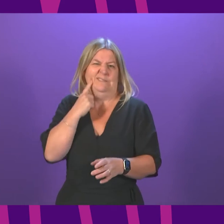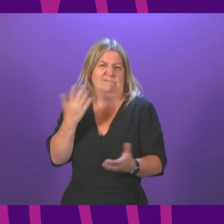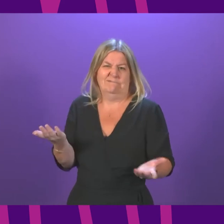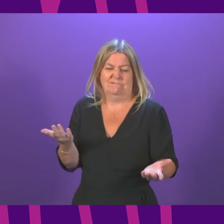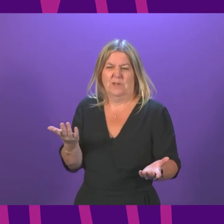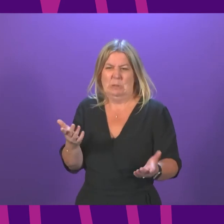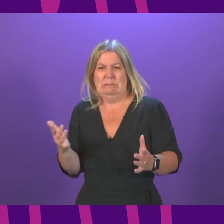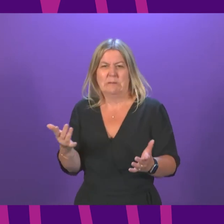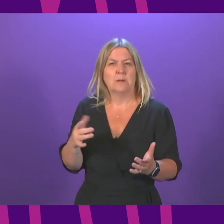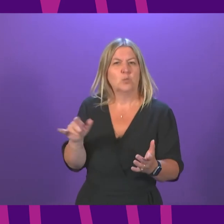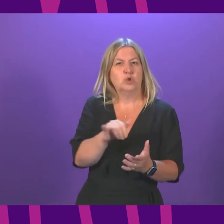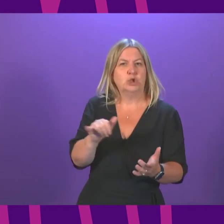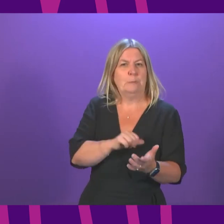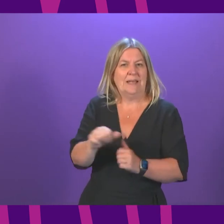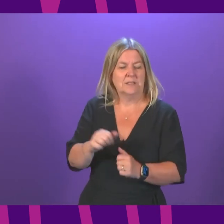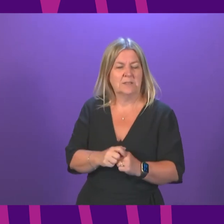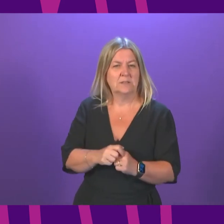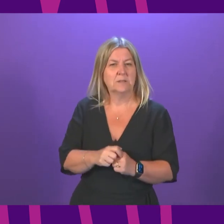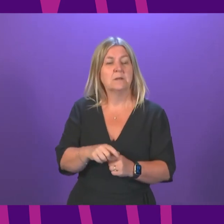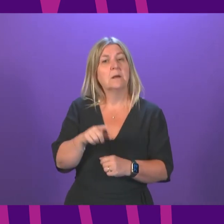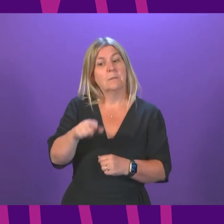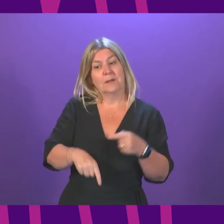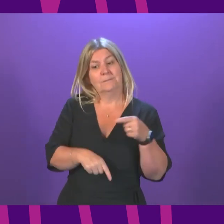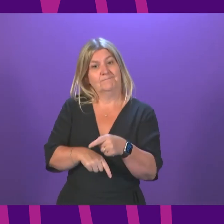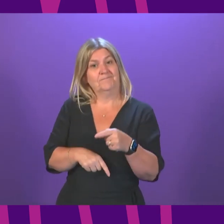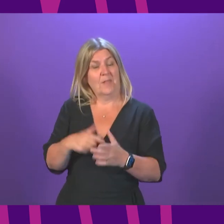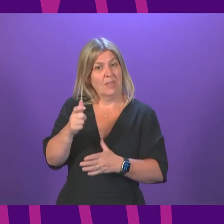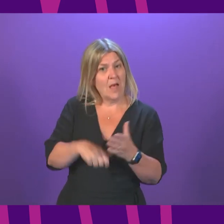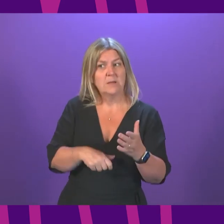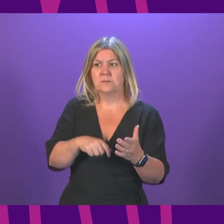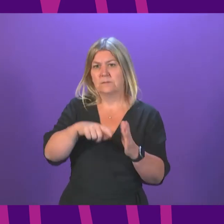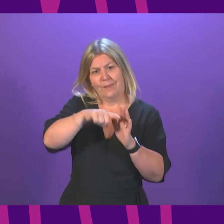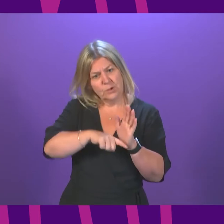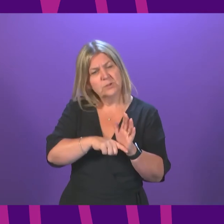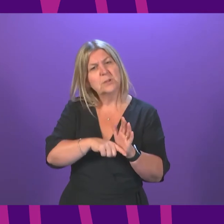the forum in which decisions under licensing legislation are made, needs to be conducted